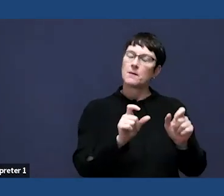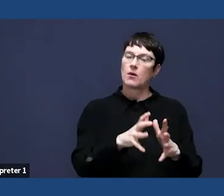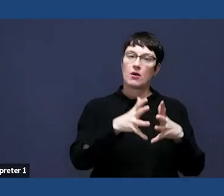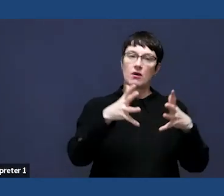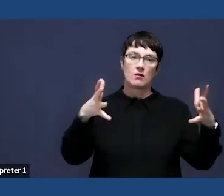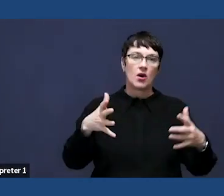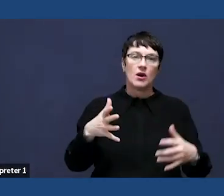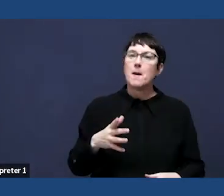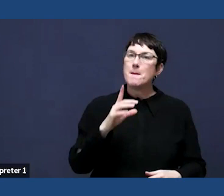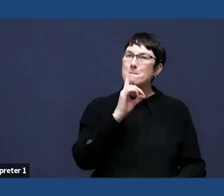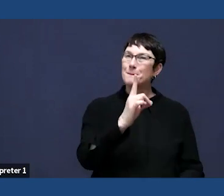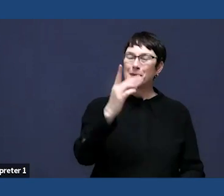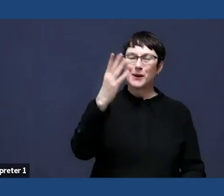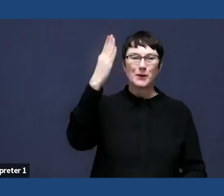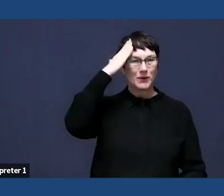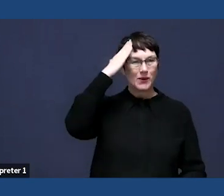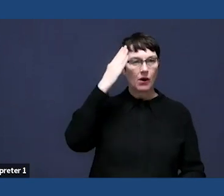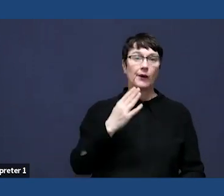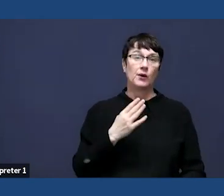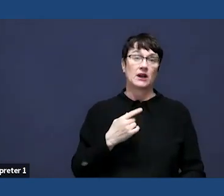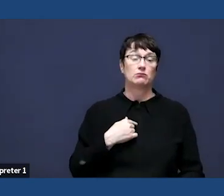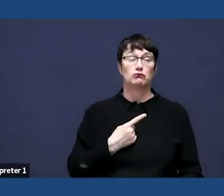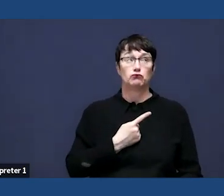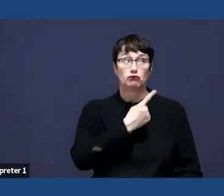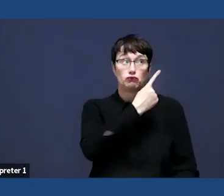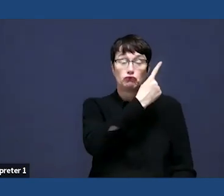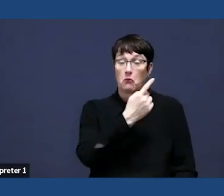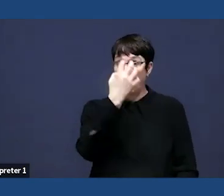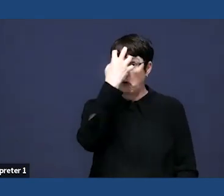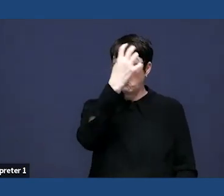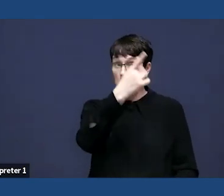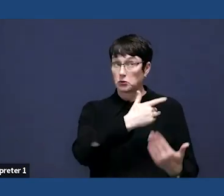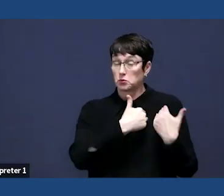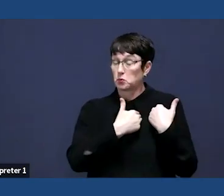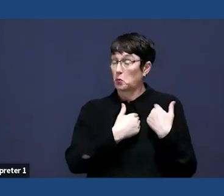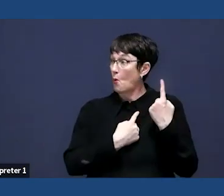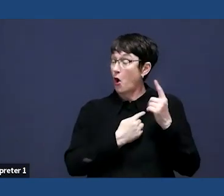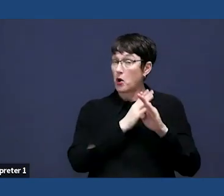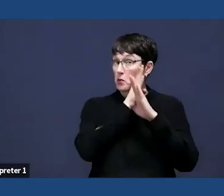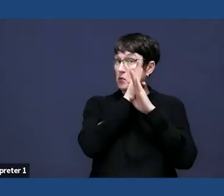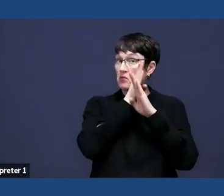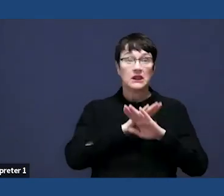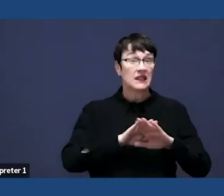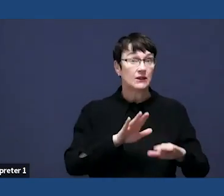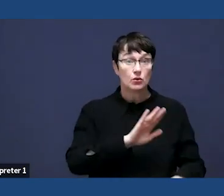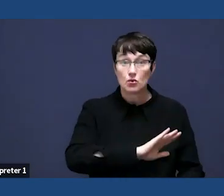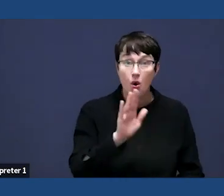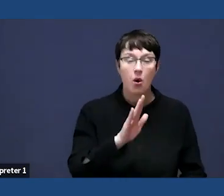This is something that's coming in the fall. We're excited to be able to collaborate with JIA on this important work.